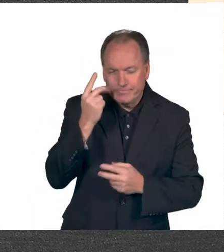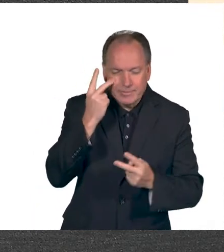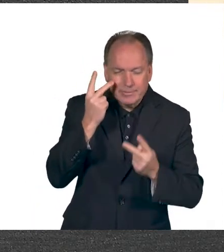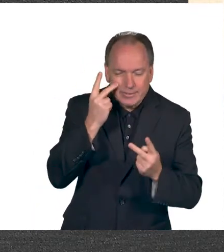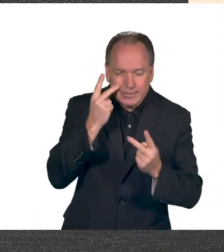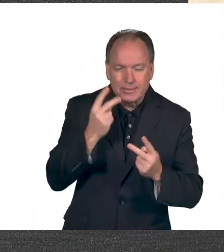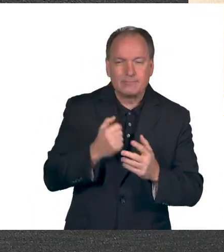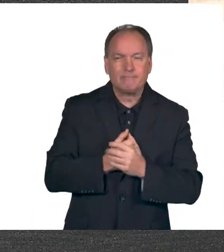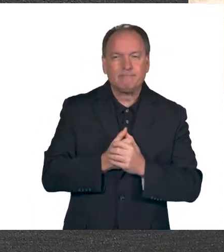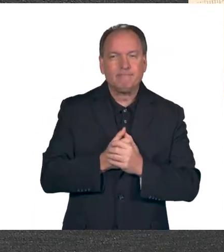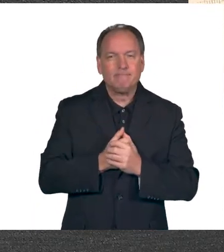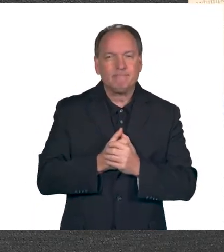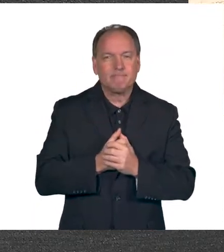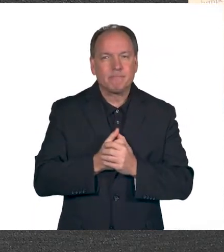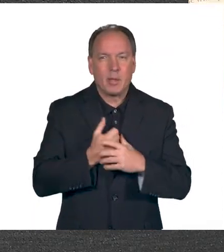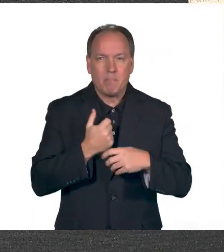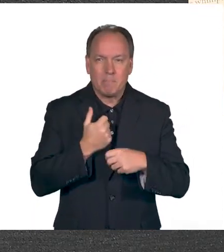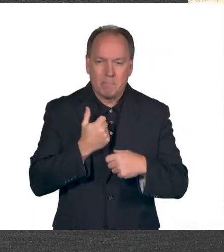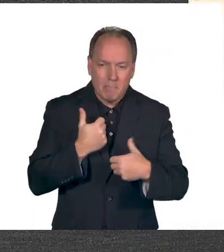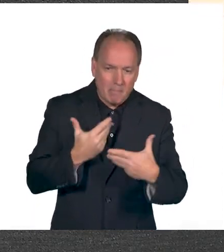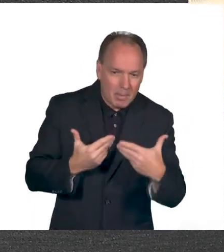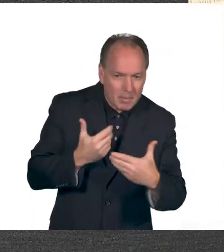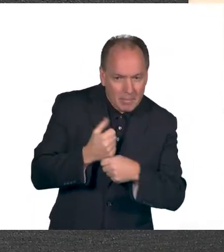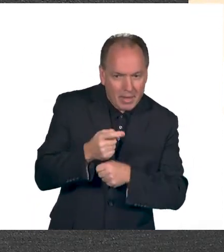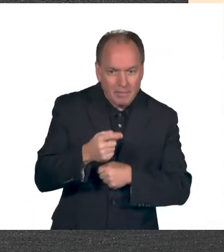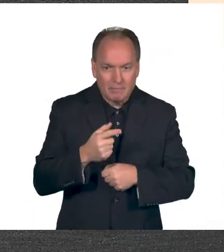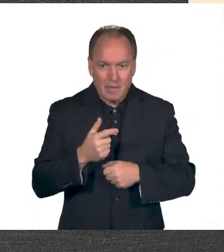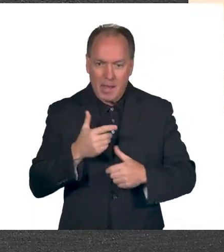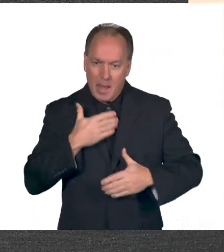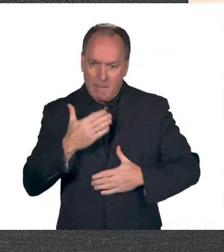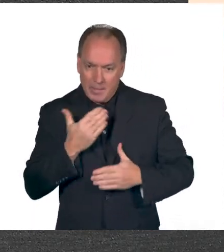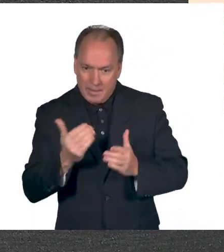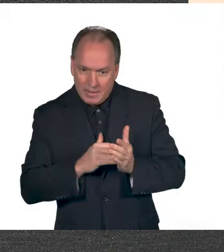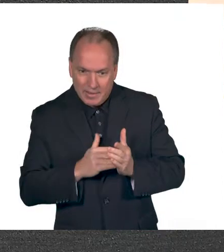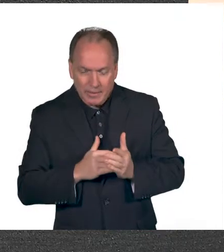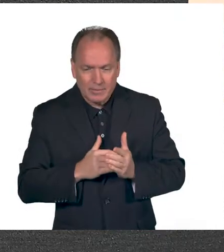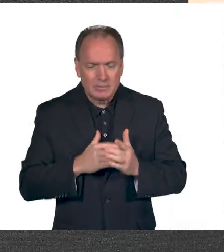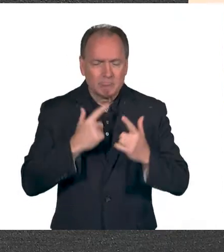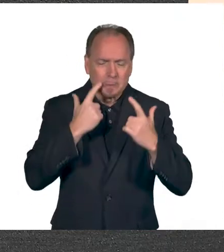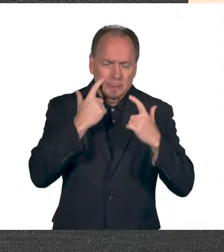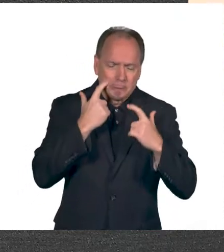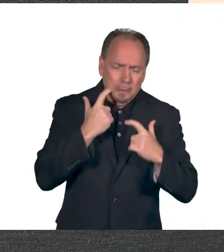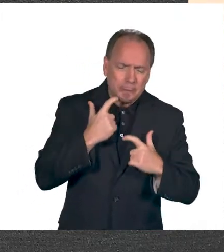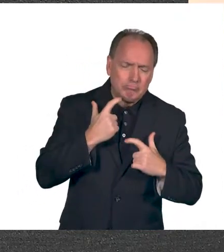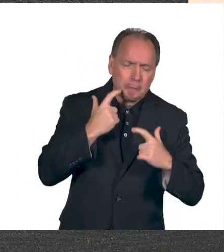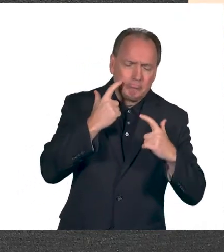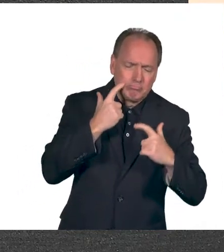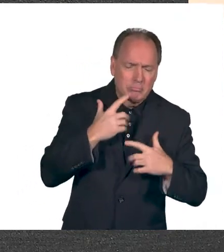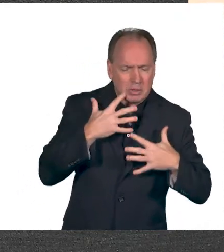What they'll do to make him happy. Let's read to find out. "He whimpers, and he moans,